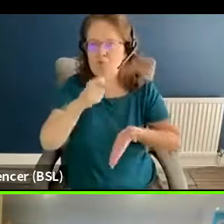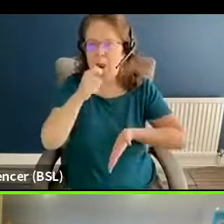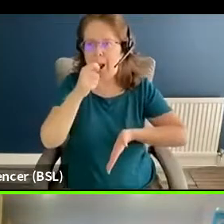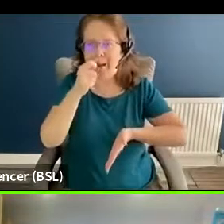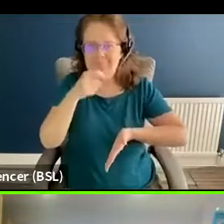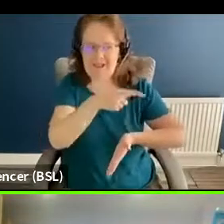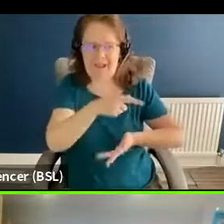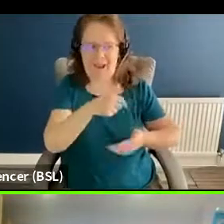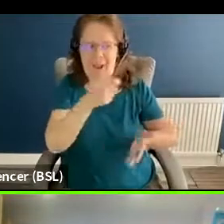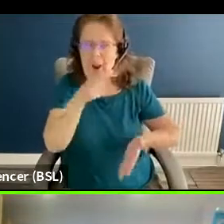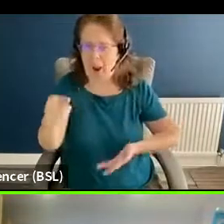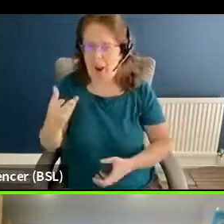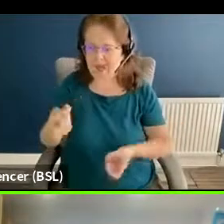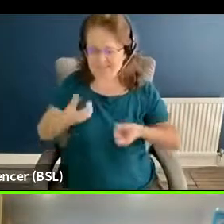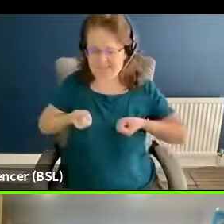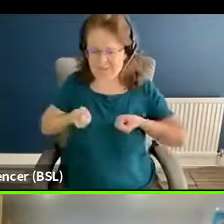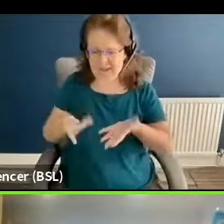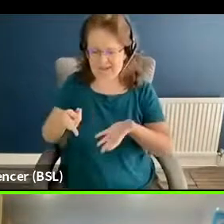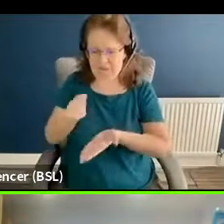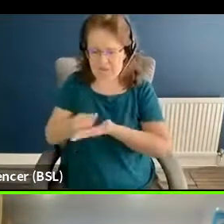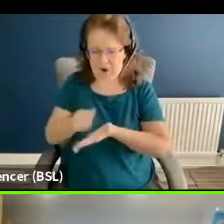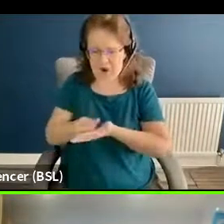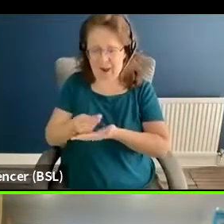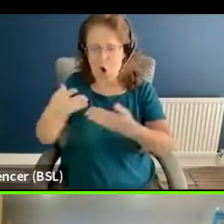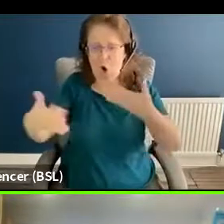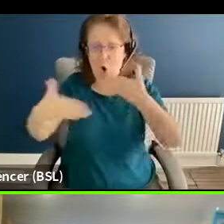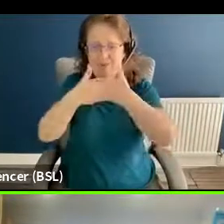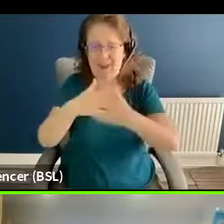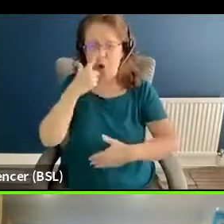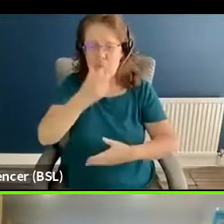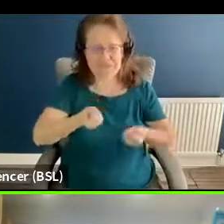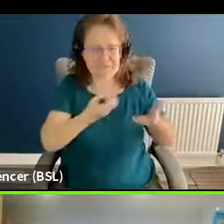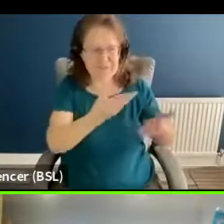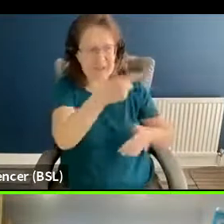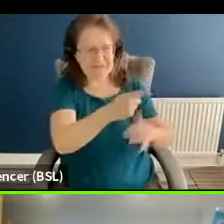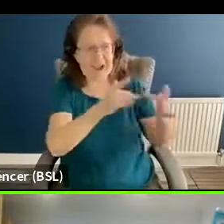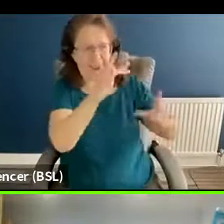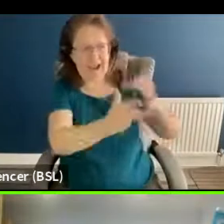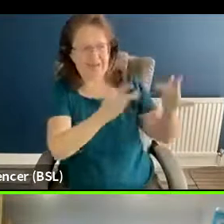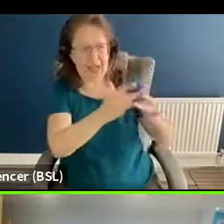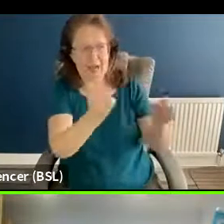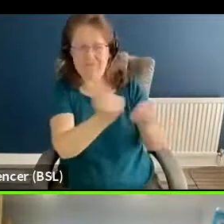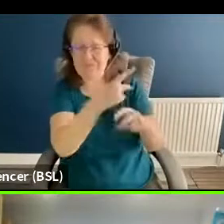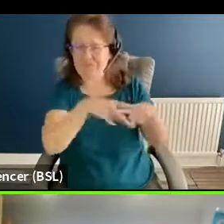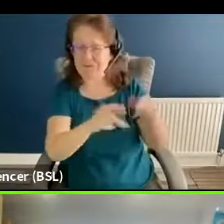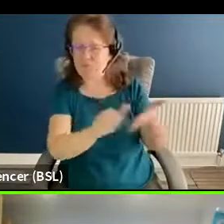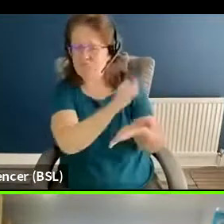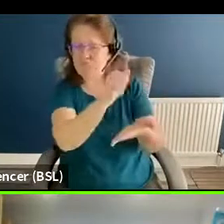with the money that you're spending on these overlays. They are bad in every conceivable way.